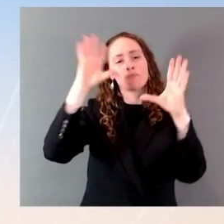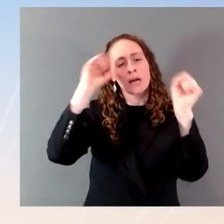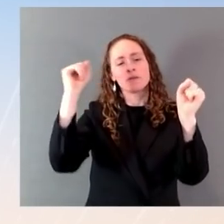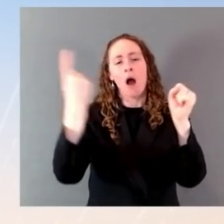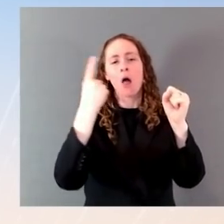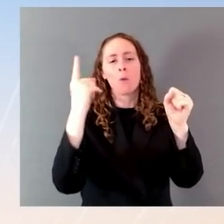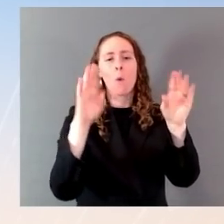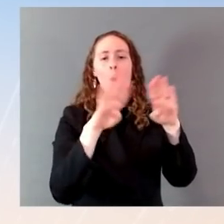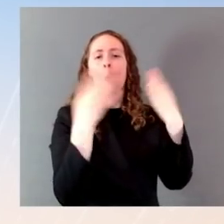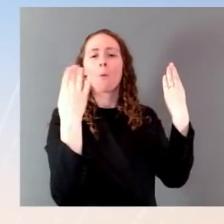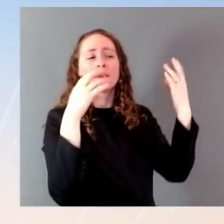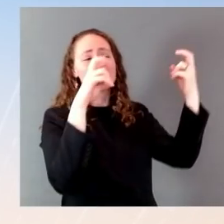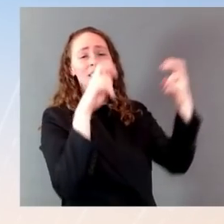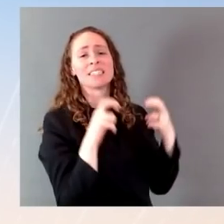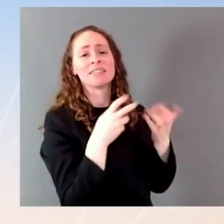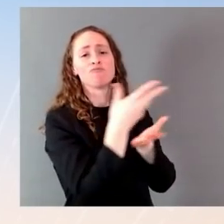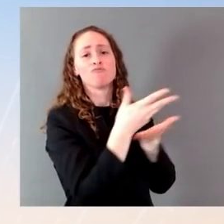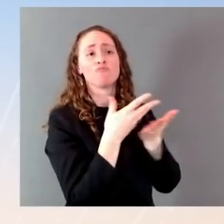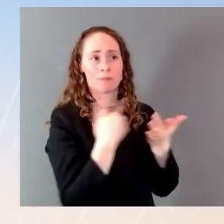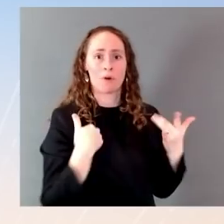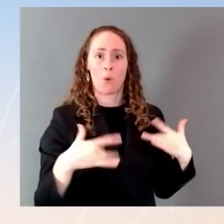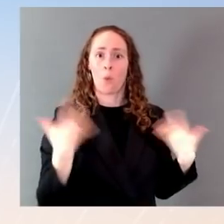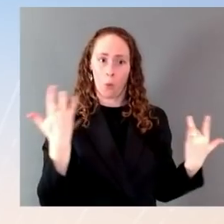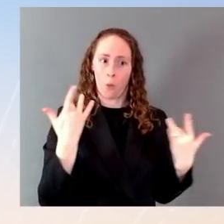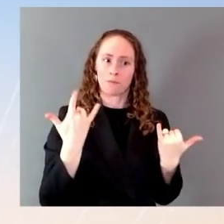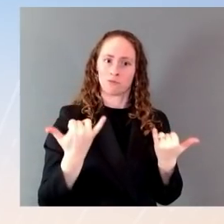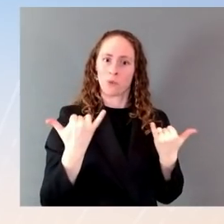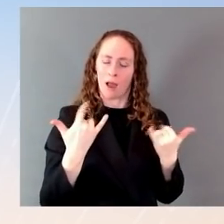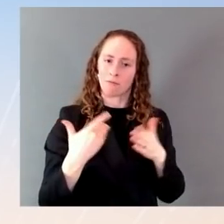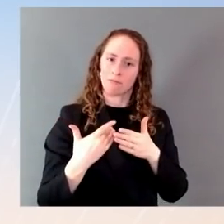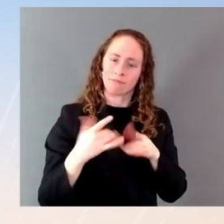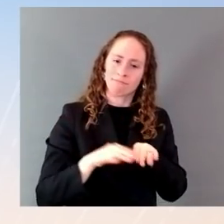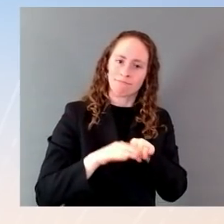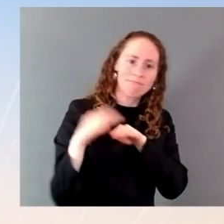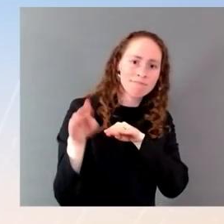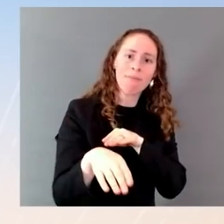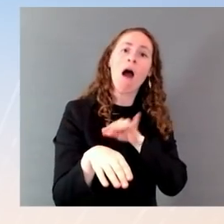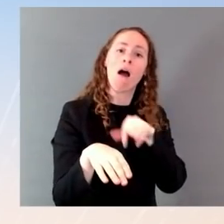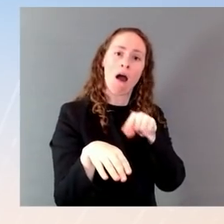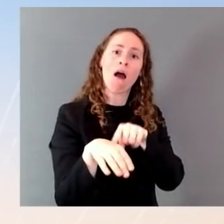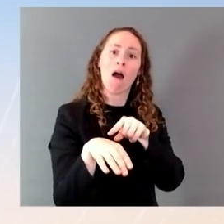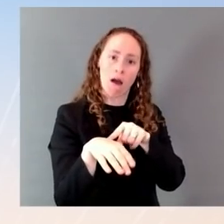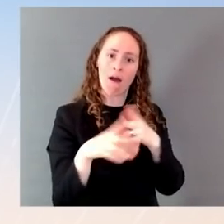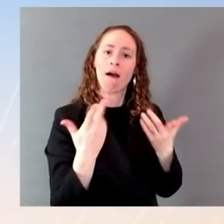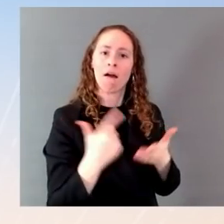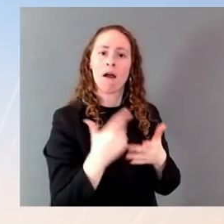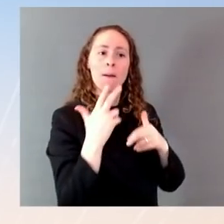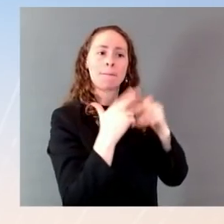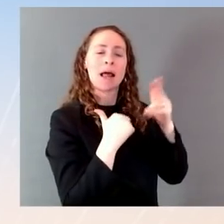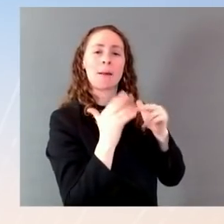that will lower costs for Americans across the country as early as next year -- childcare, eldercare, healthcare, et cetera.